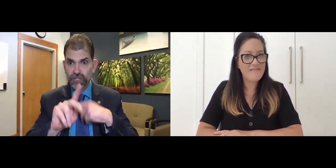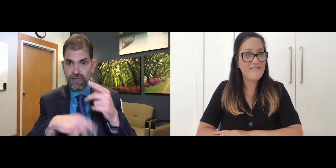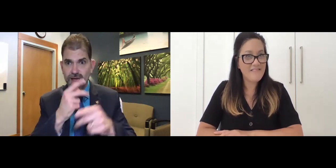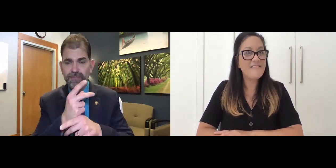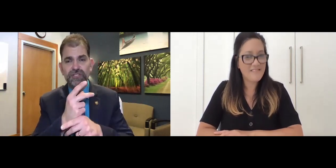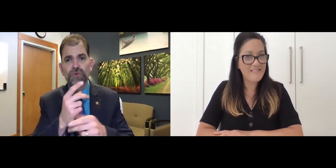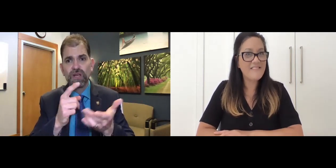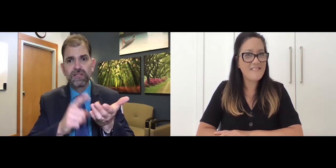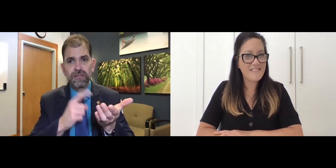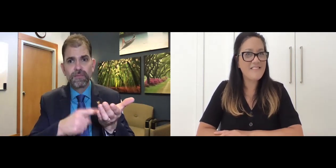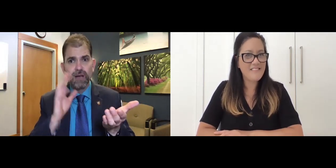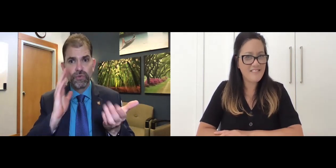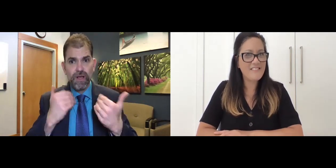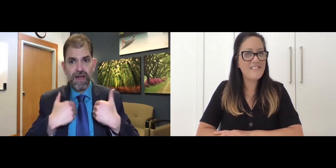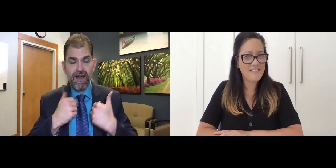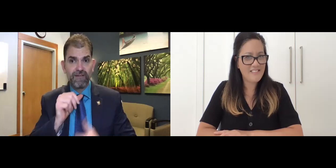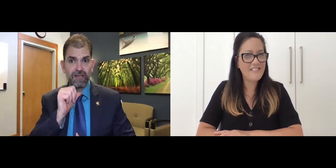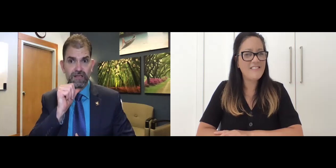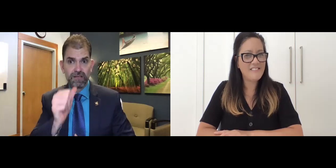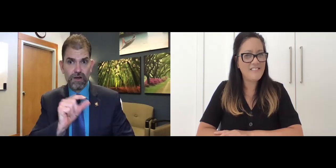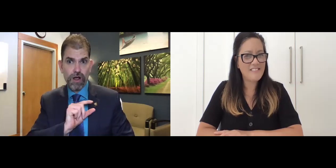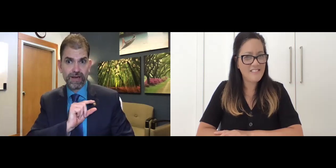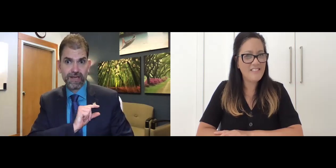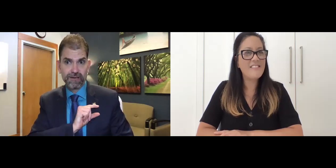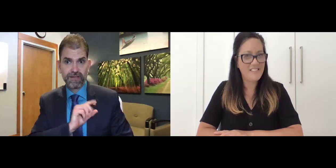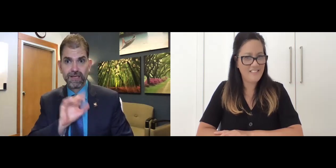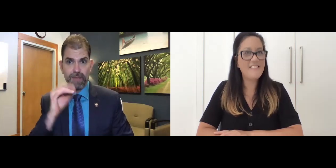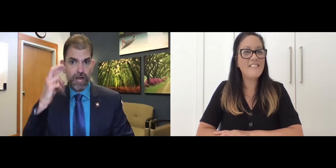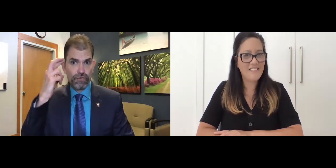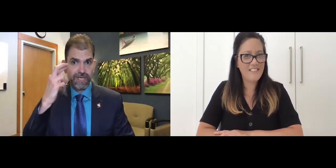We do a variety of assessments for the court system.